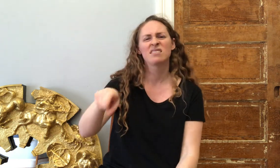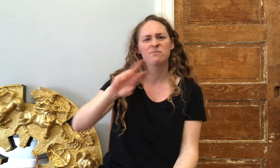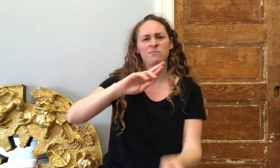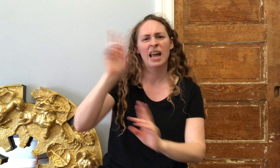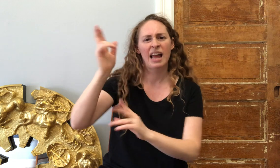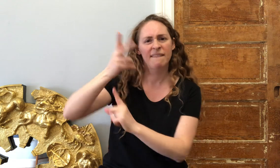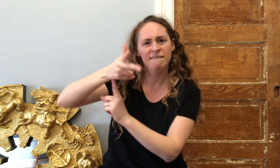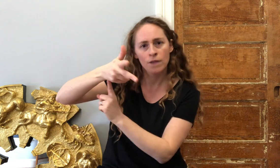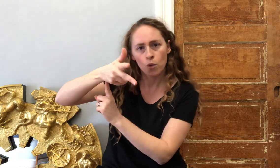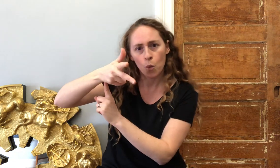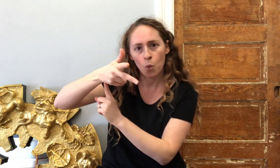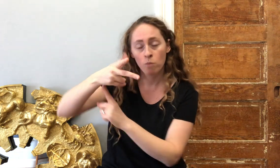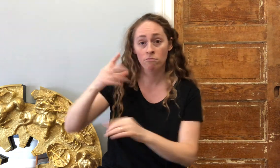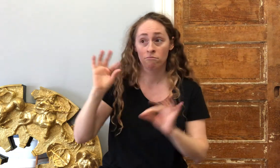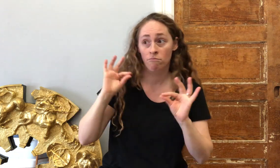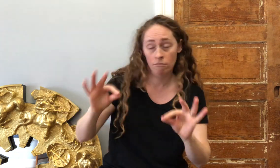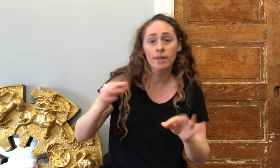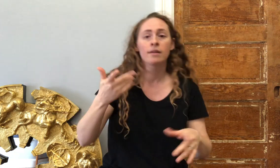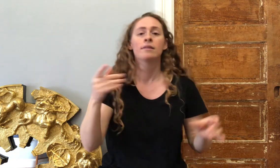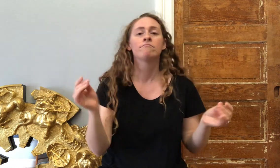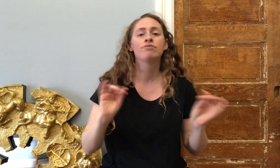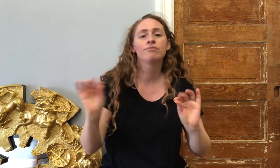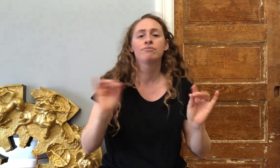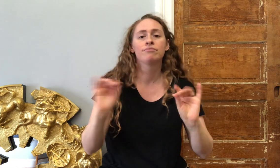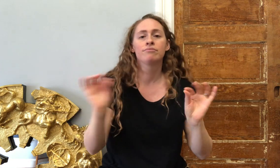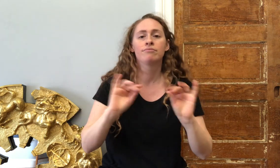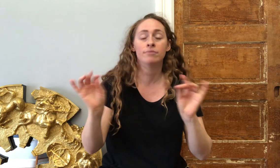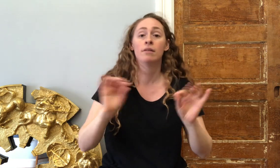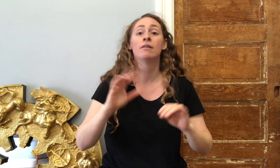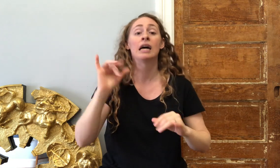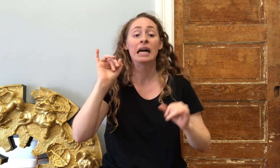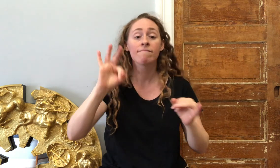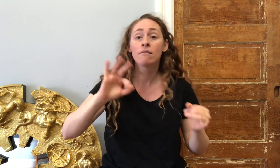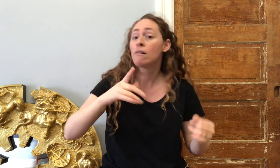you need to ensure there is a video recording of the session.